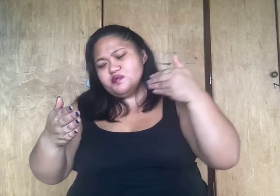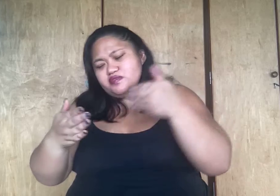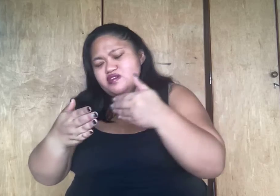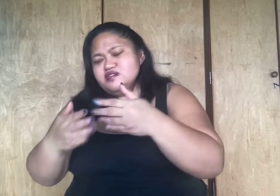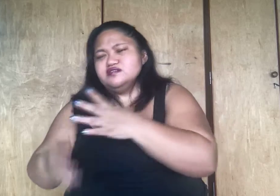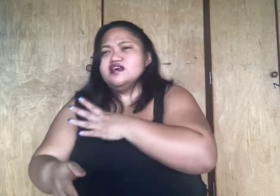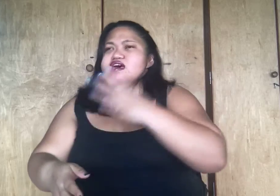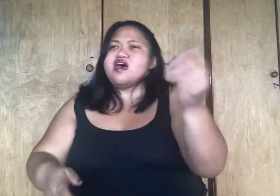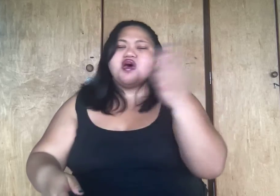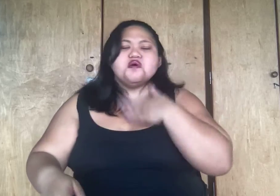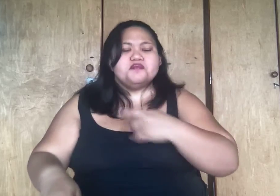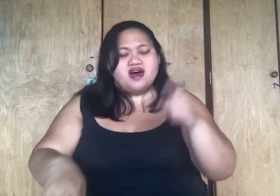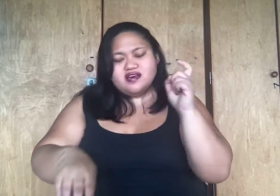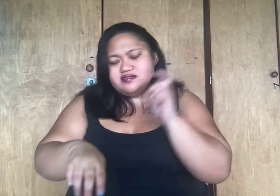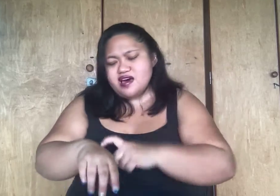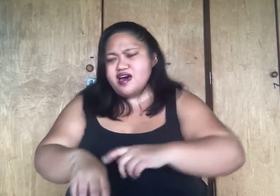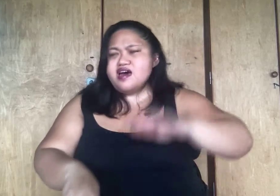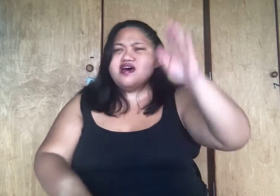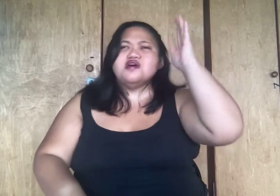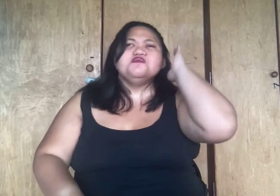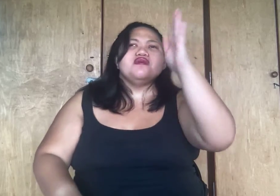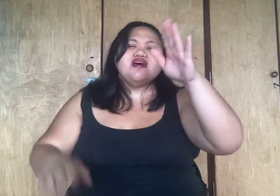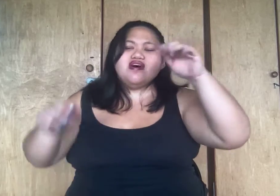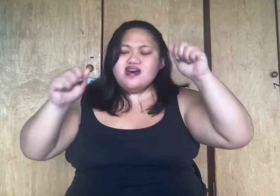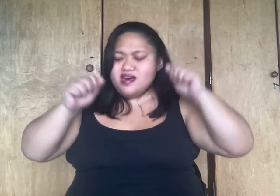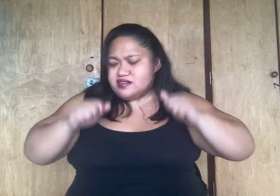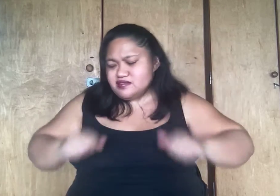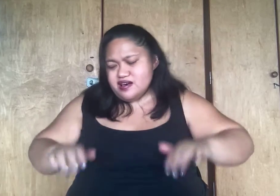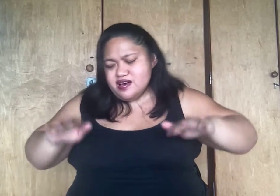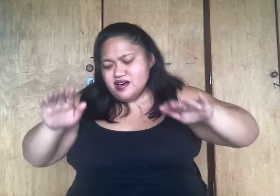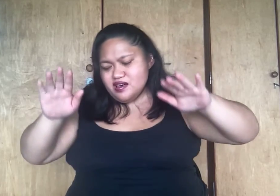... & my time has ... ... comes ...